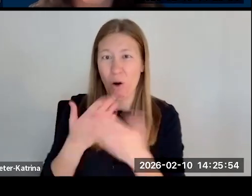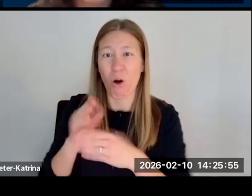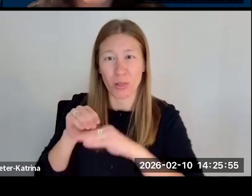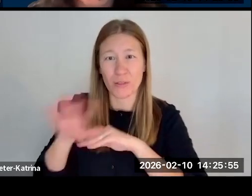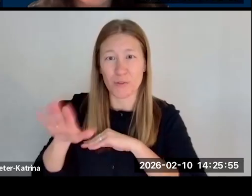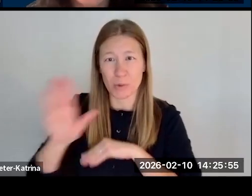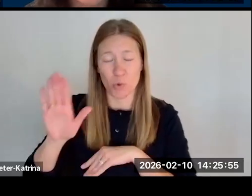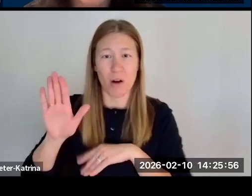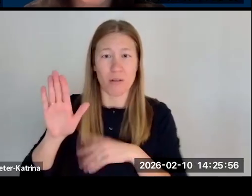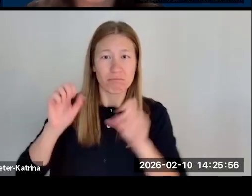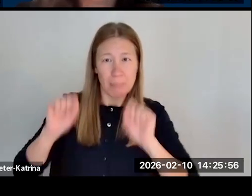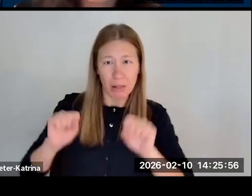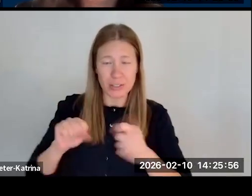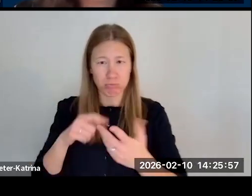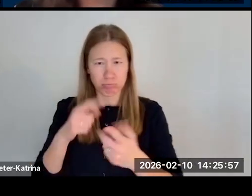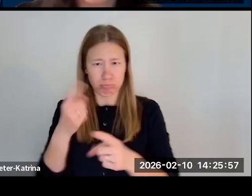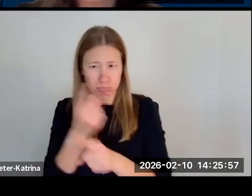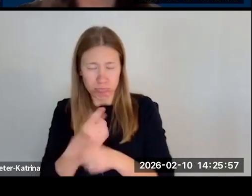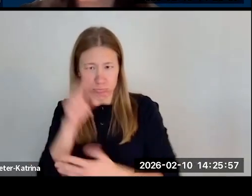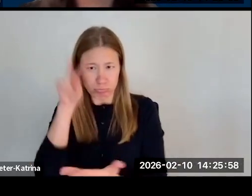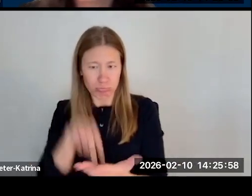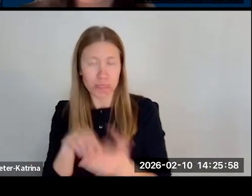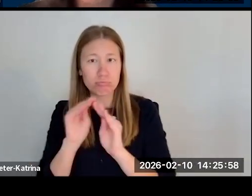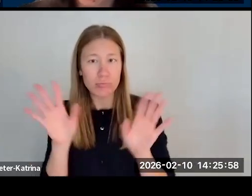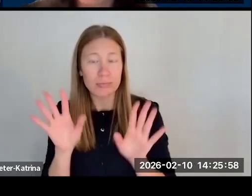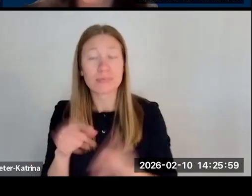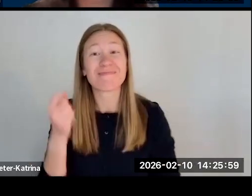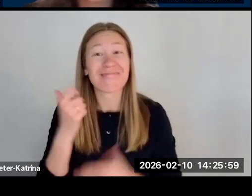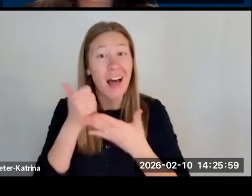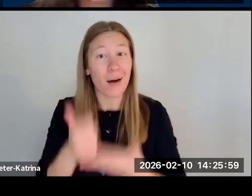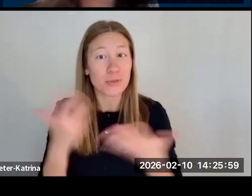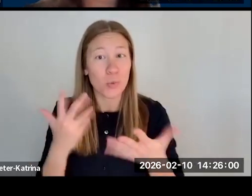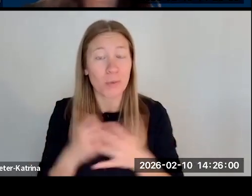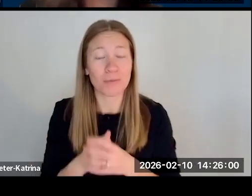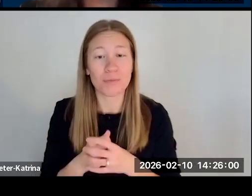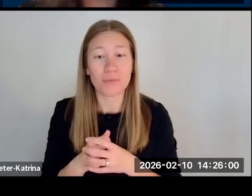It is also helpful to left a line paragraphs of body text.